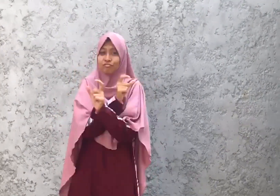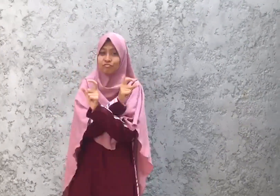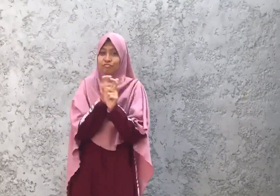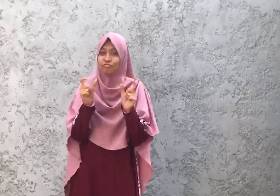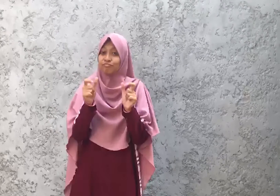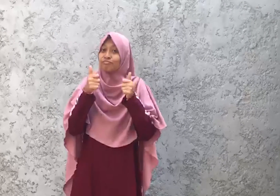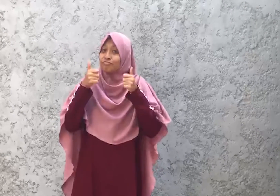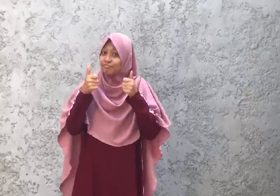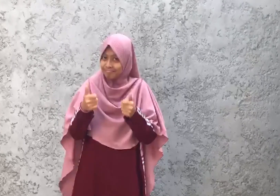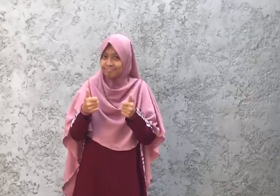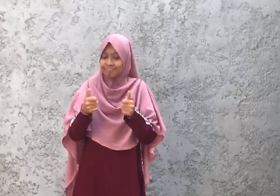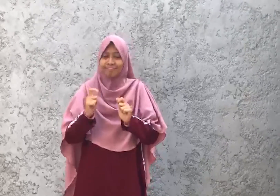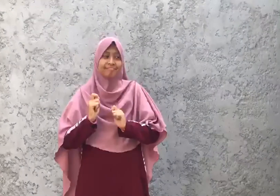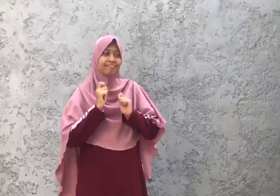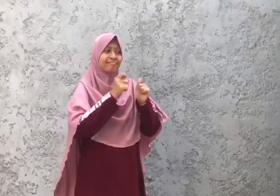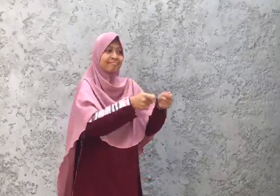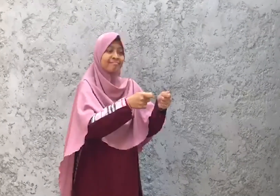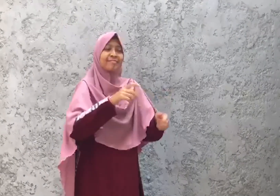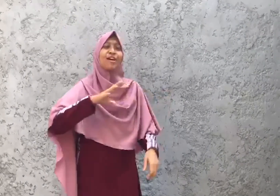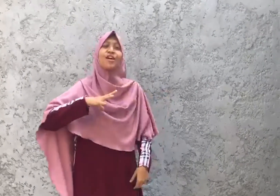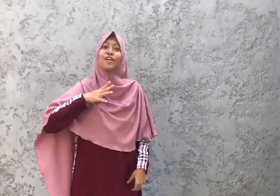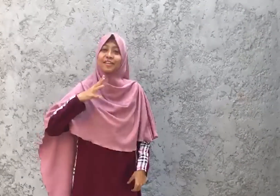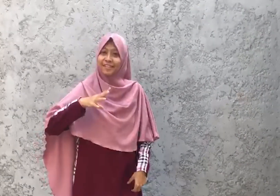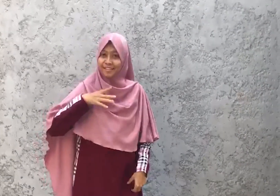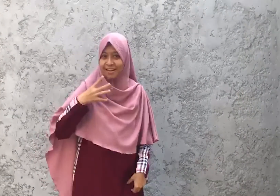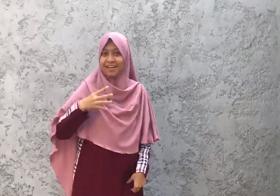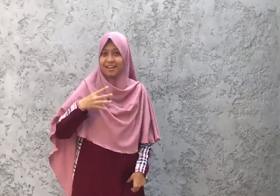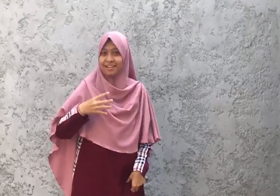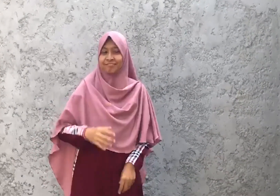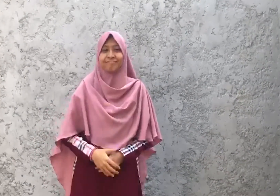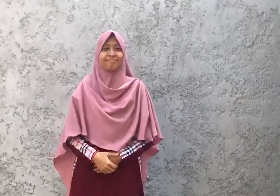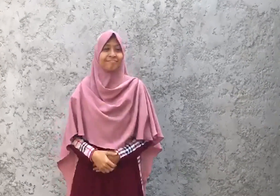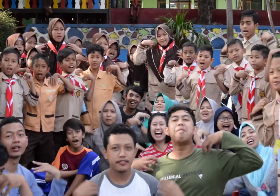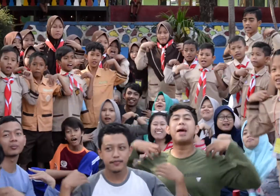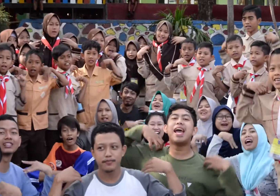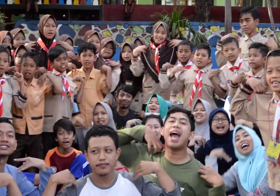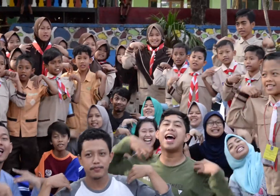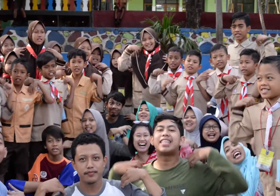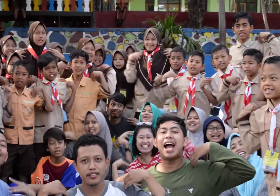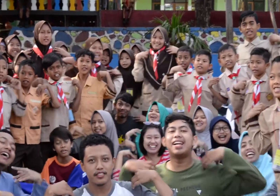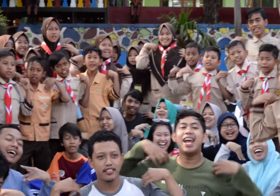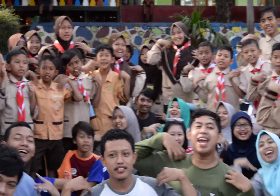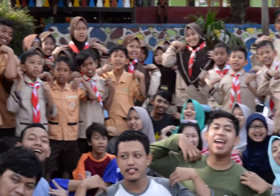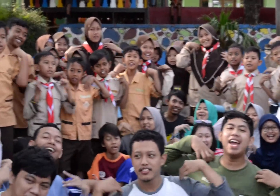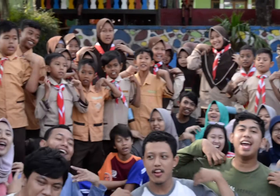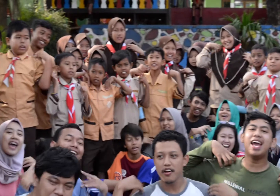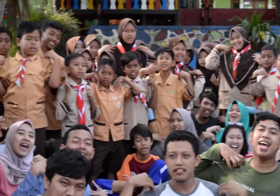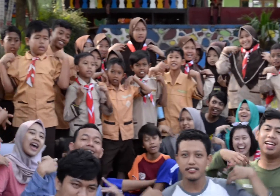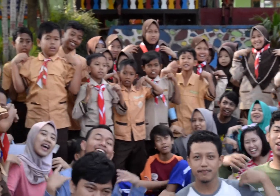vocabulary or sentences that are upside down. Let's continue to move together with PSLD UB